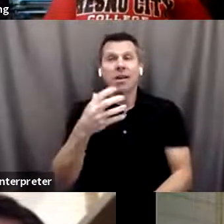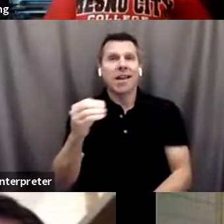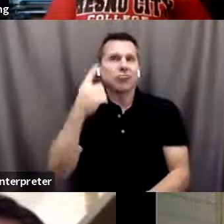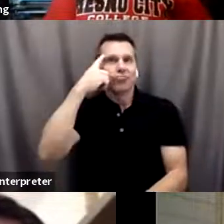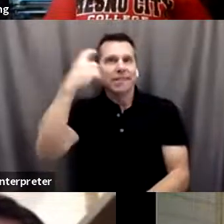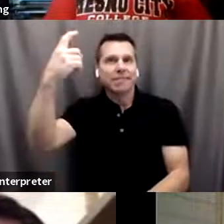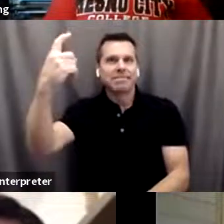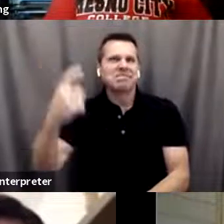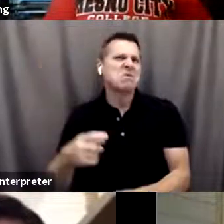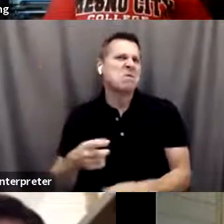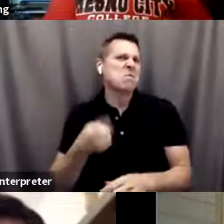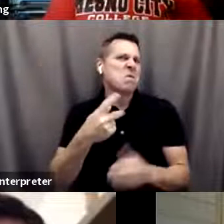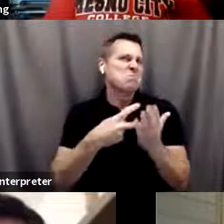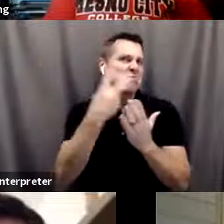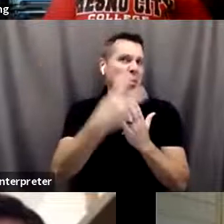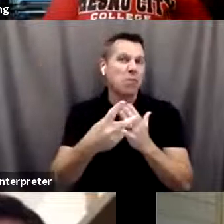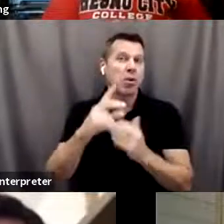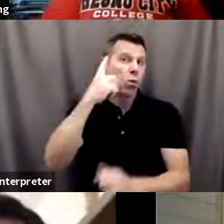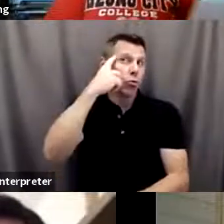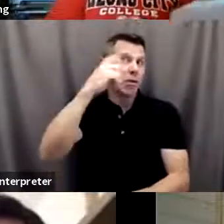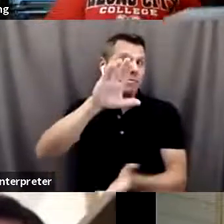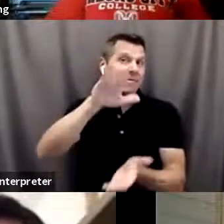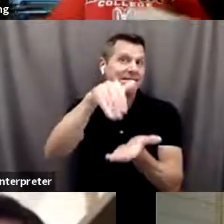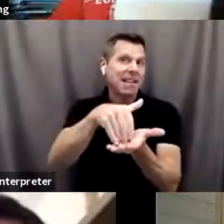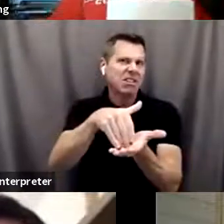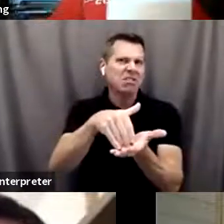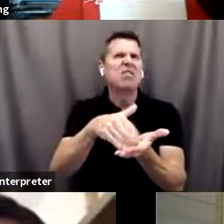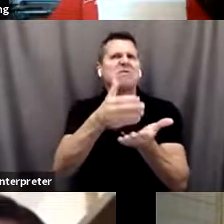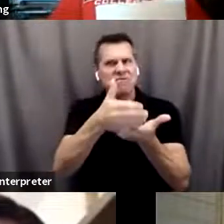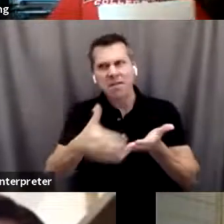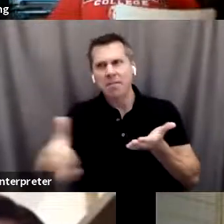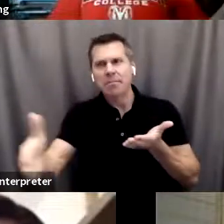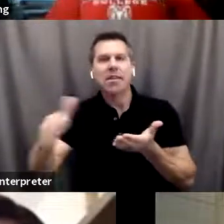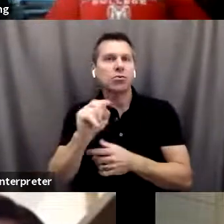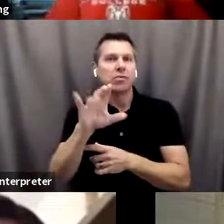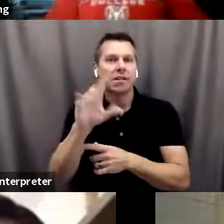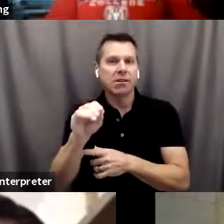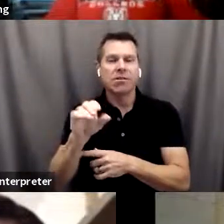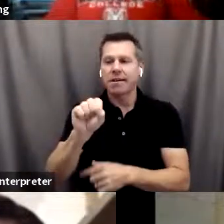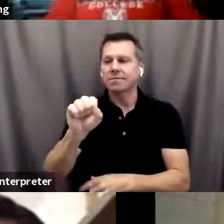programs, which is a Dream Center. And then from there, talk a little bit about our trio FSS program that also we're very fortunate to